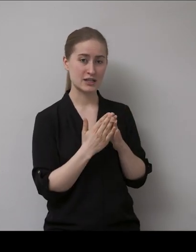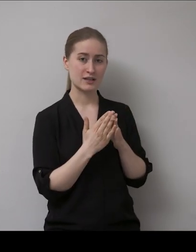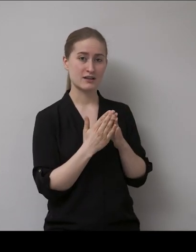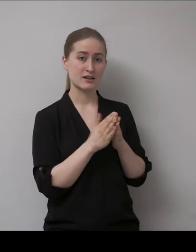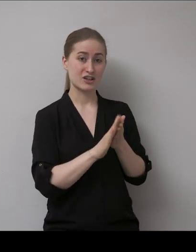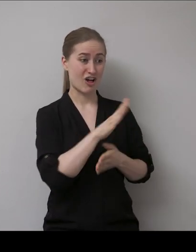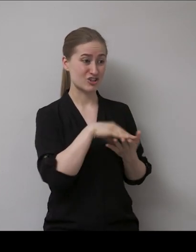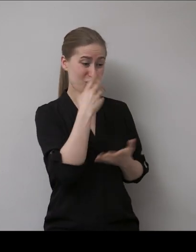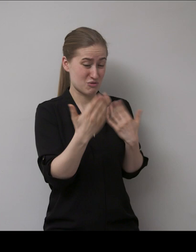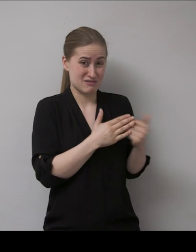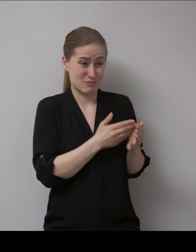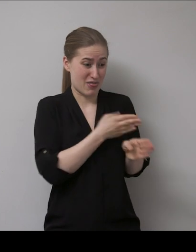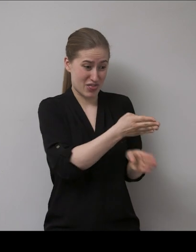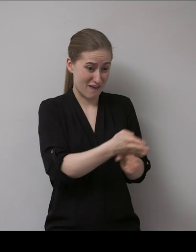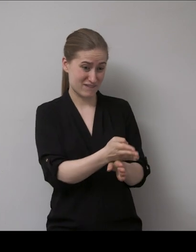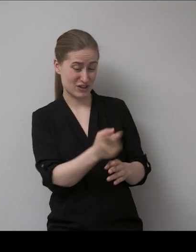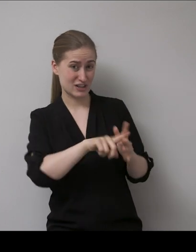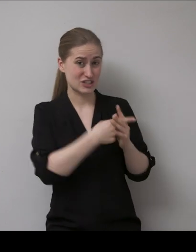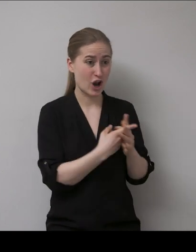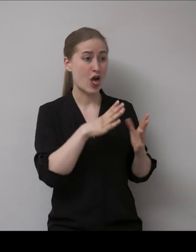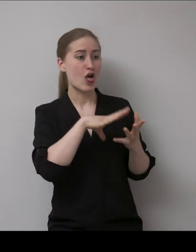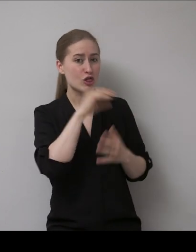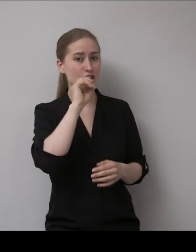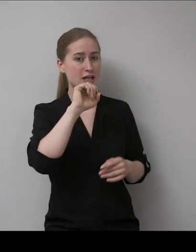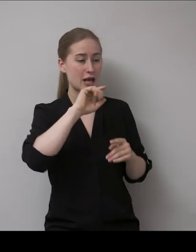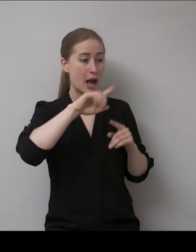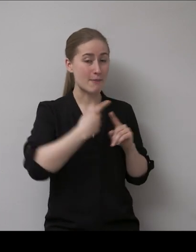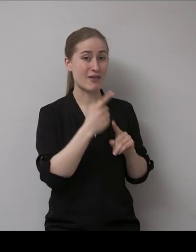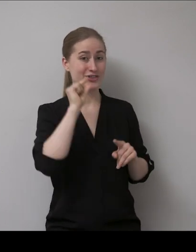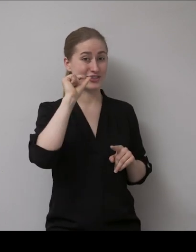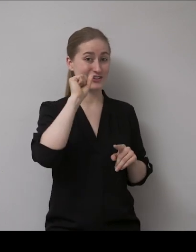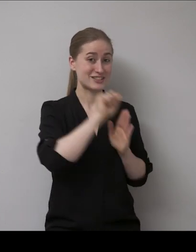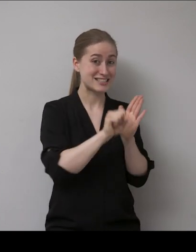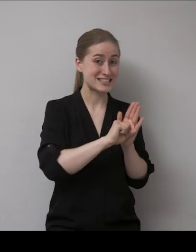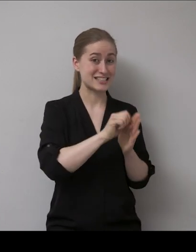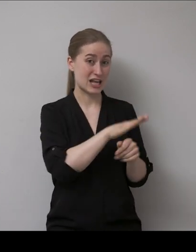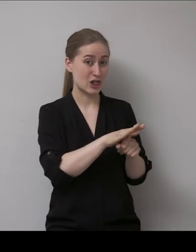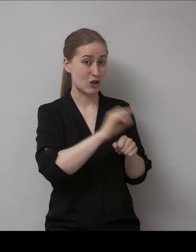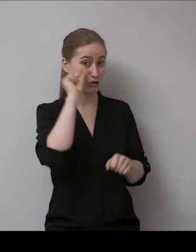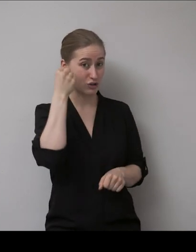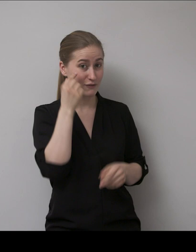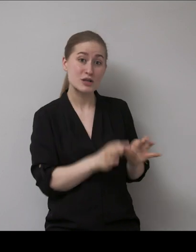no matter what field they go into, learning about their state and local government is important, and I want them to feel empowered when they leave.